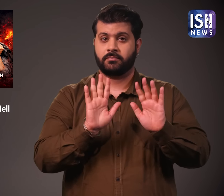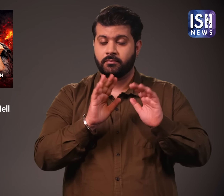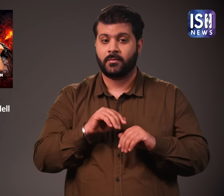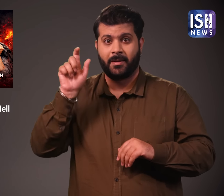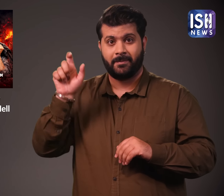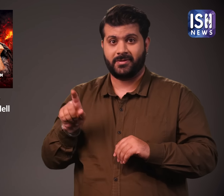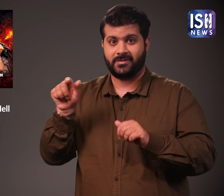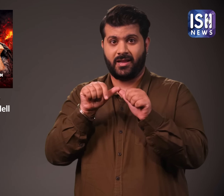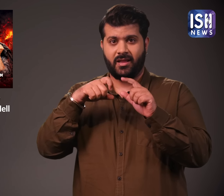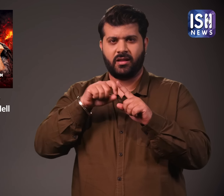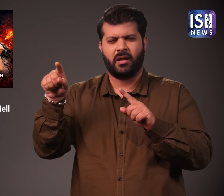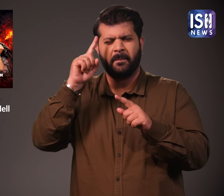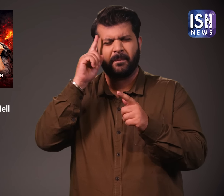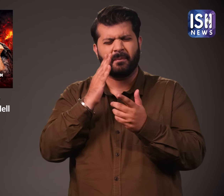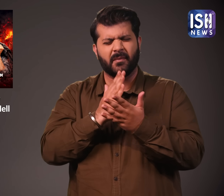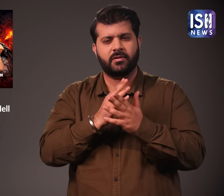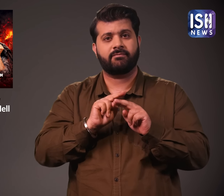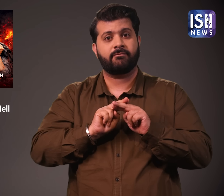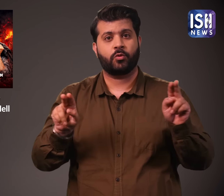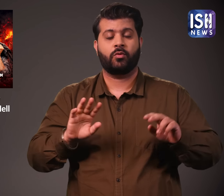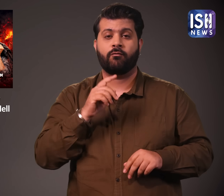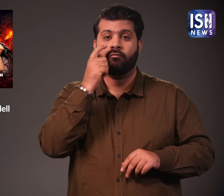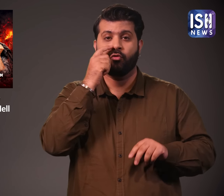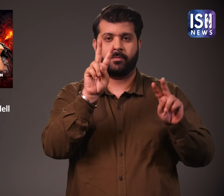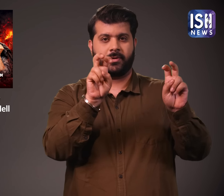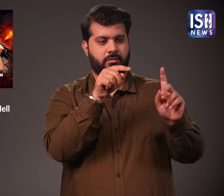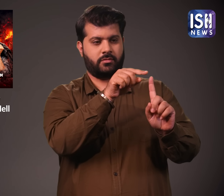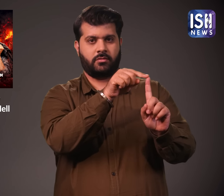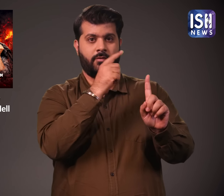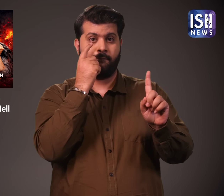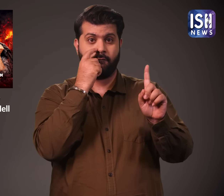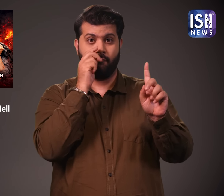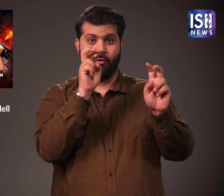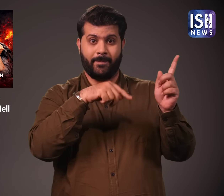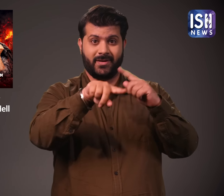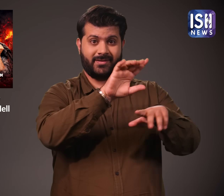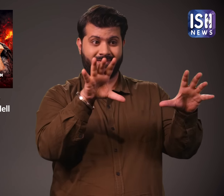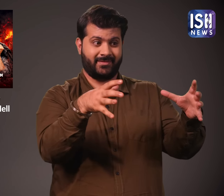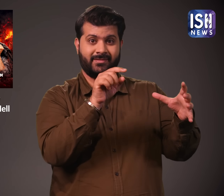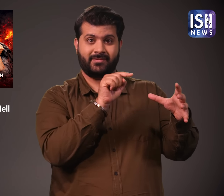Khamenei had strong beliefs about women.